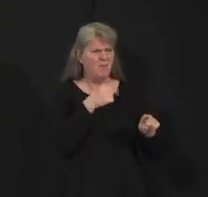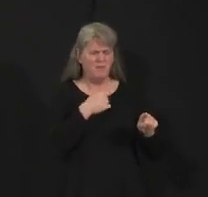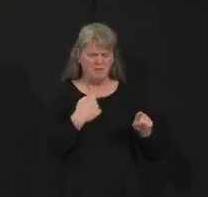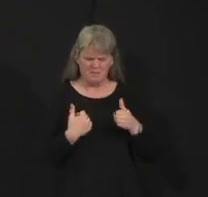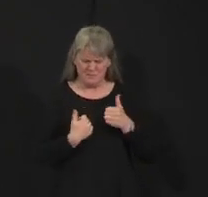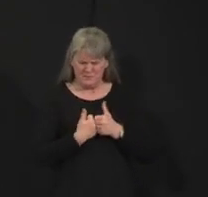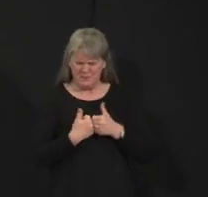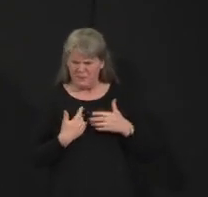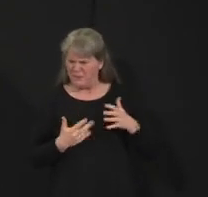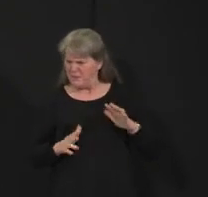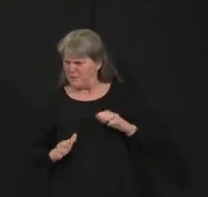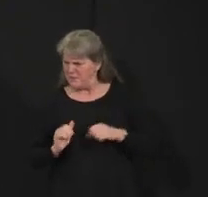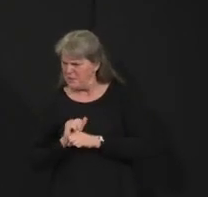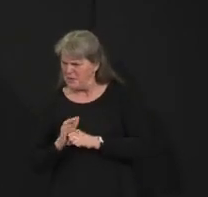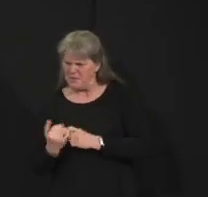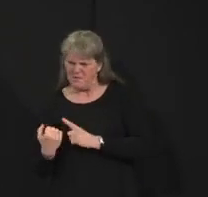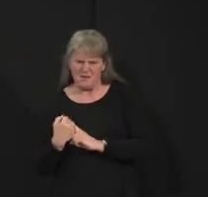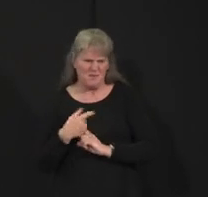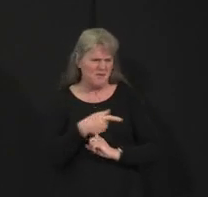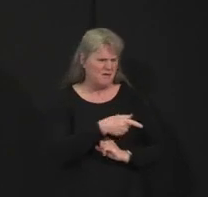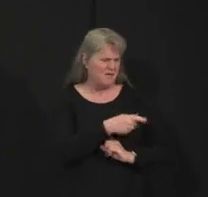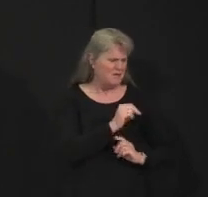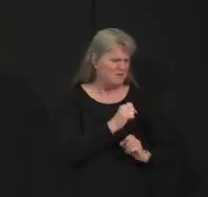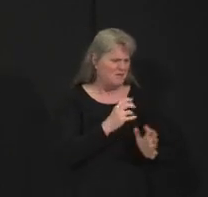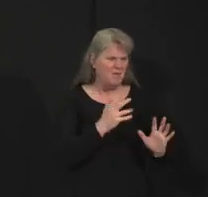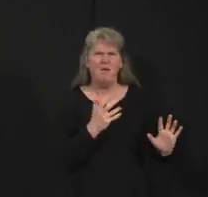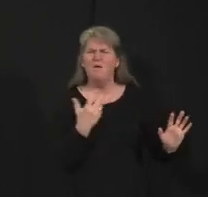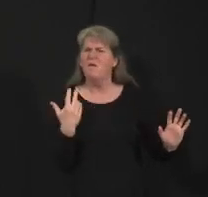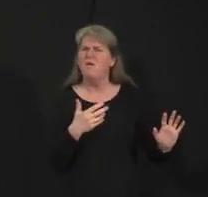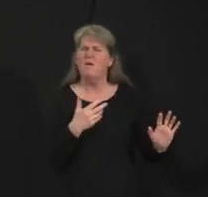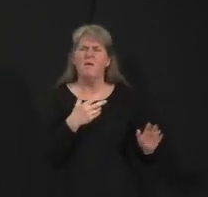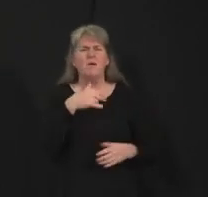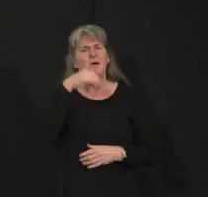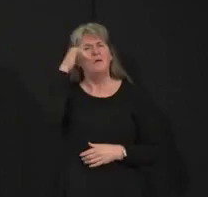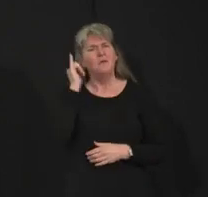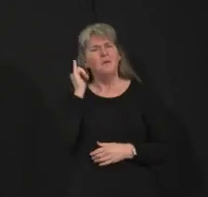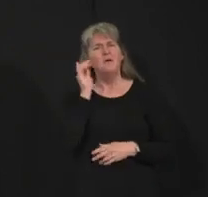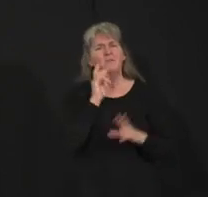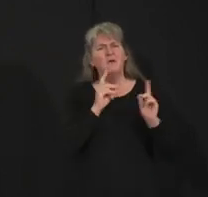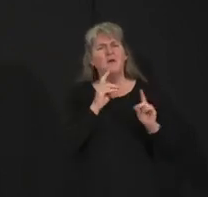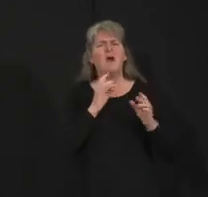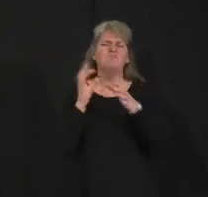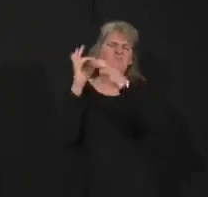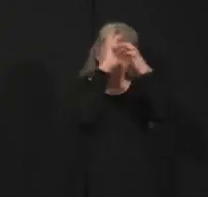in this belief. As Yukoners we have close ties around the country, so that even